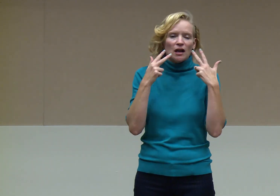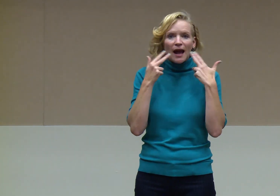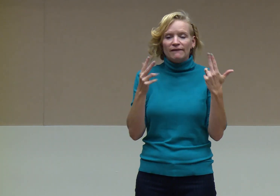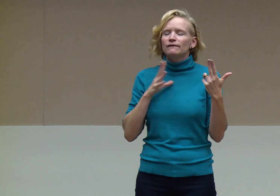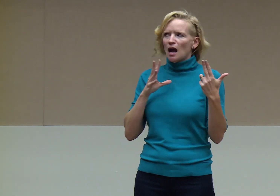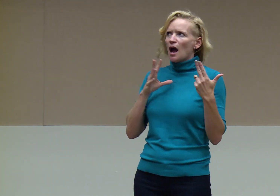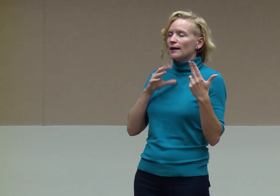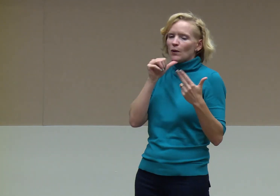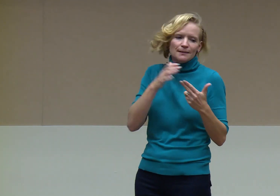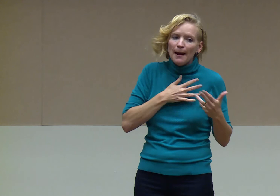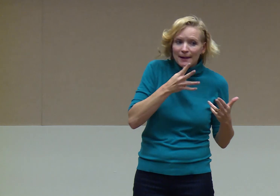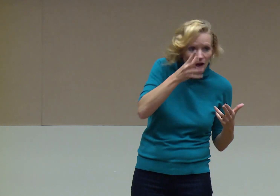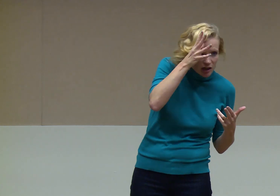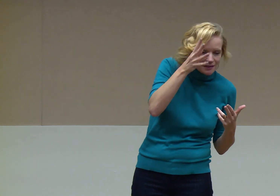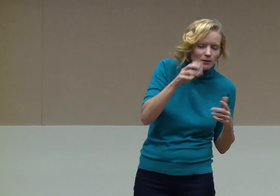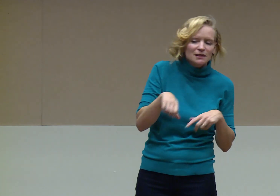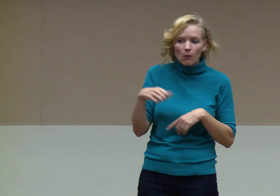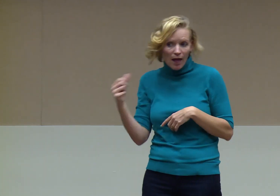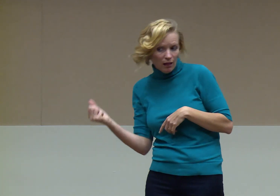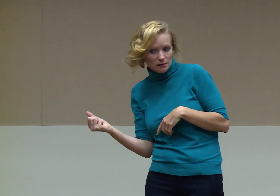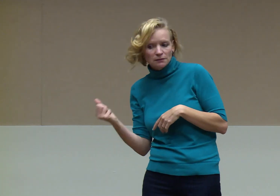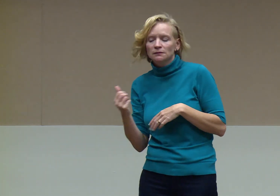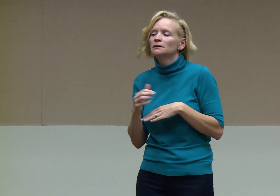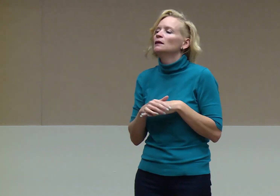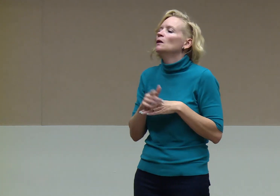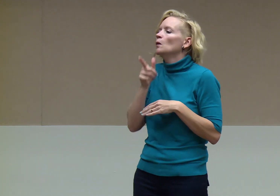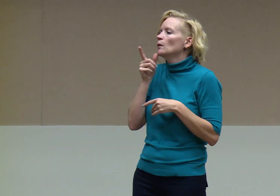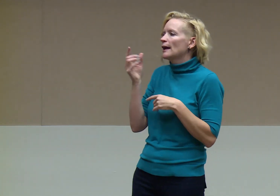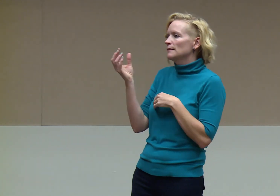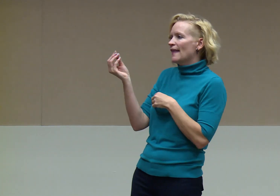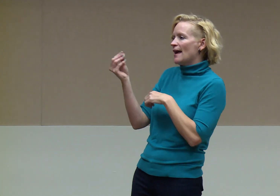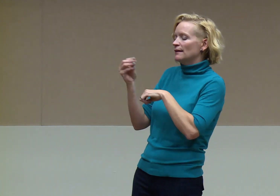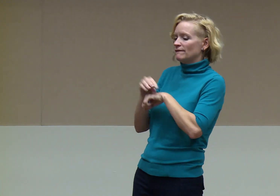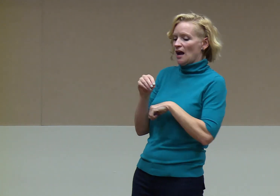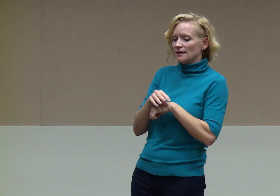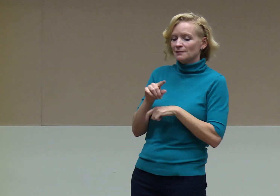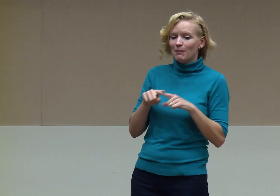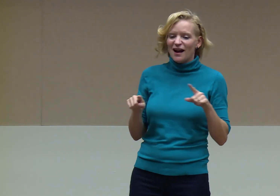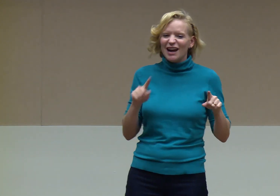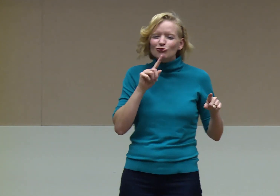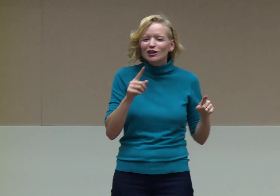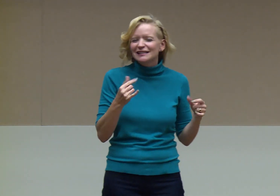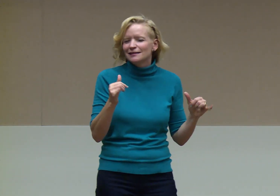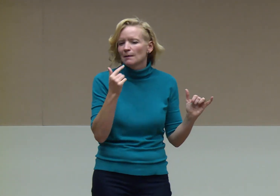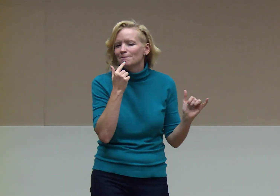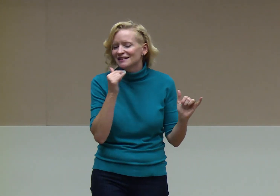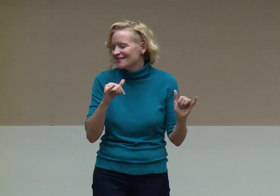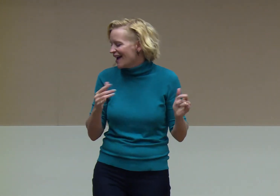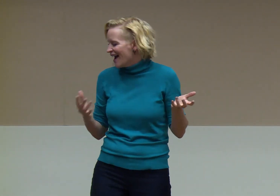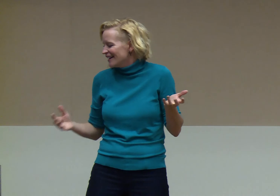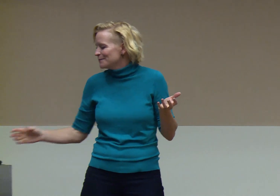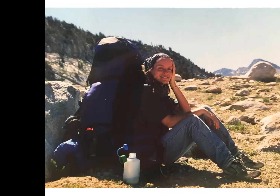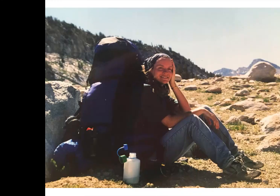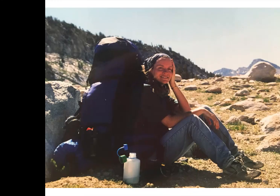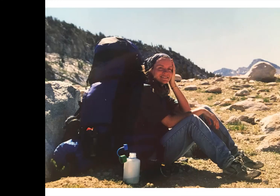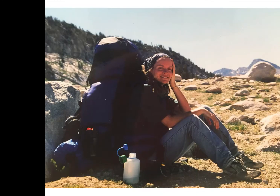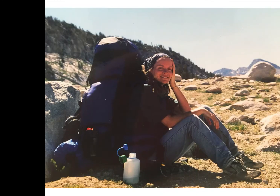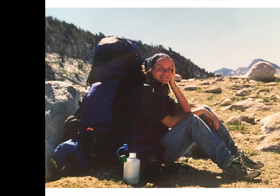I was very naive and kind of a follower. I didn't have my parents there, so this person kind of just took me under their wing. But...